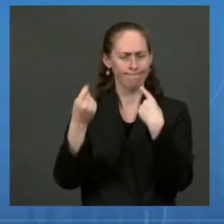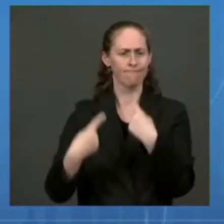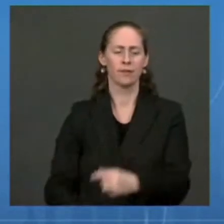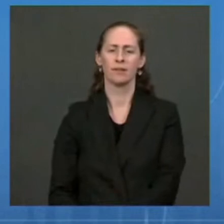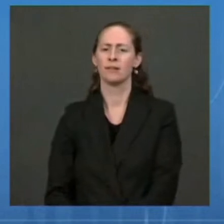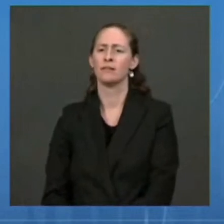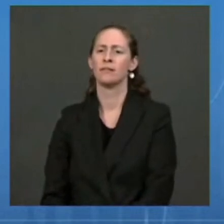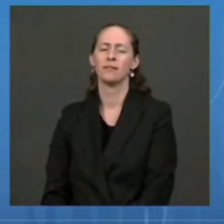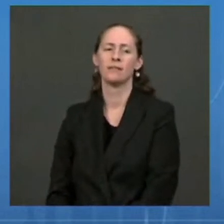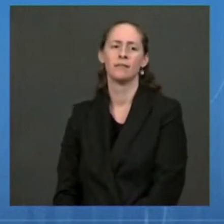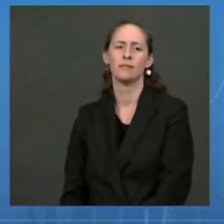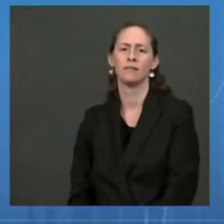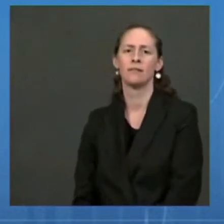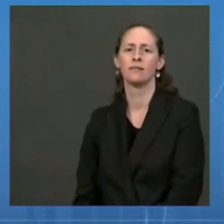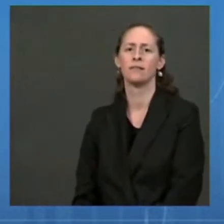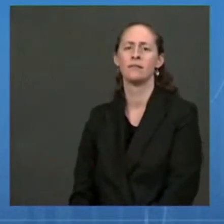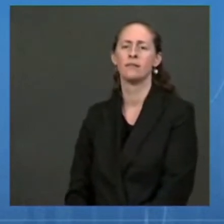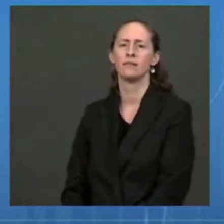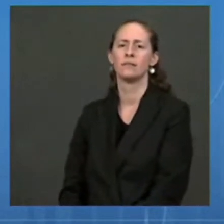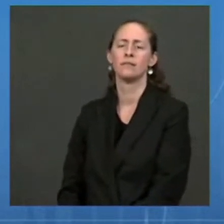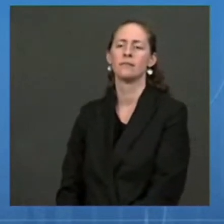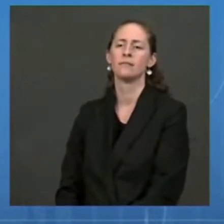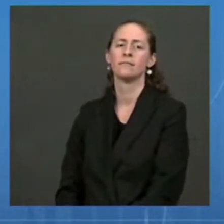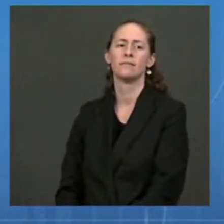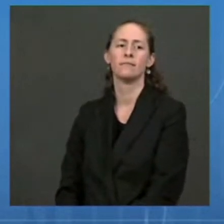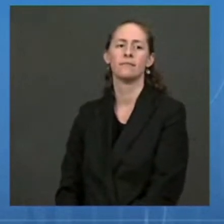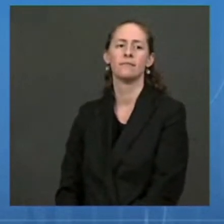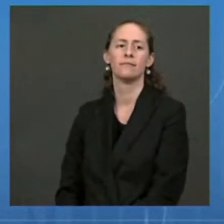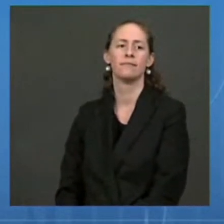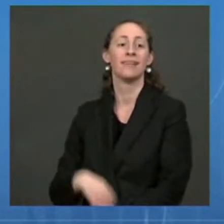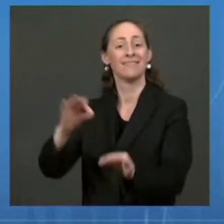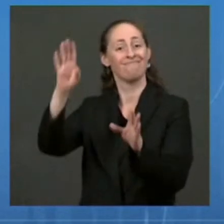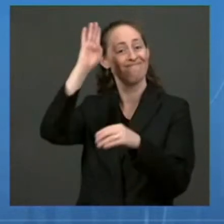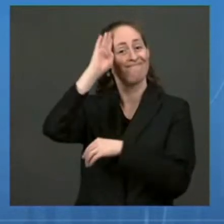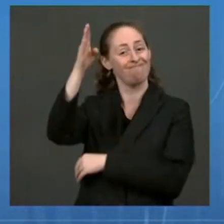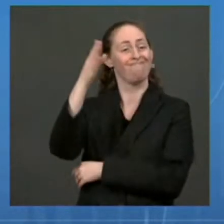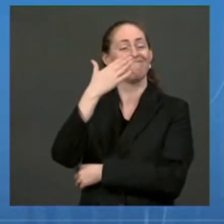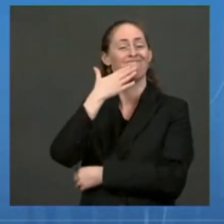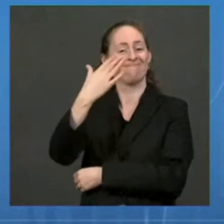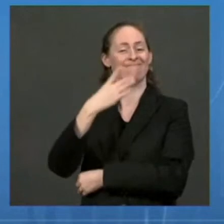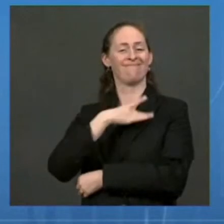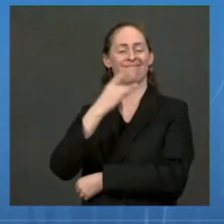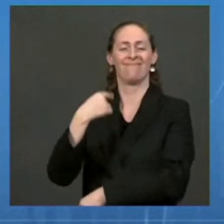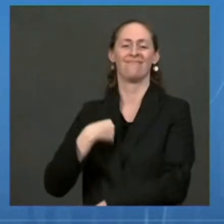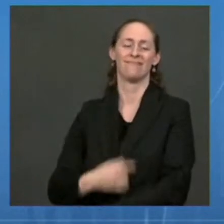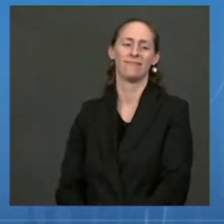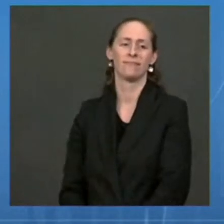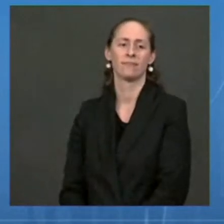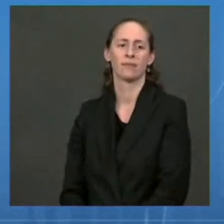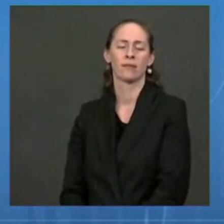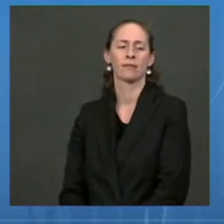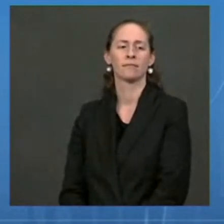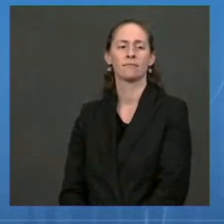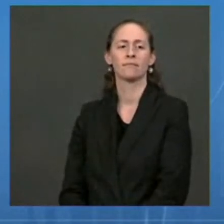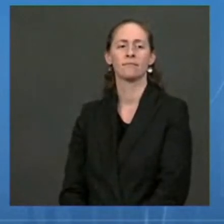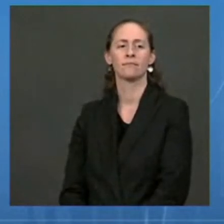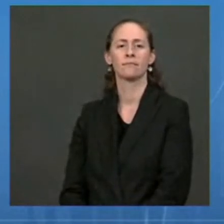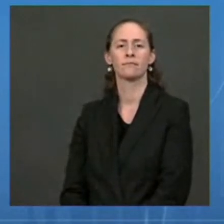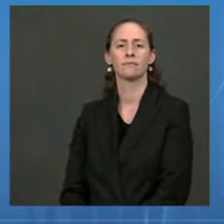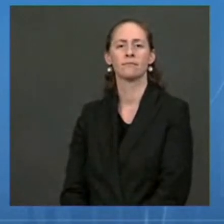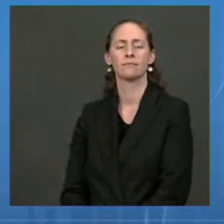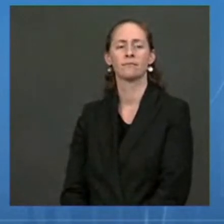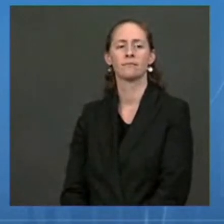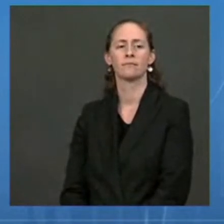Reporter: A REMINDER AND ONE